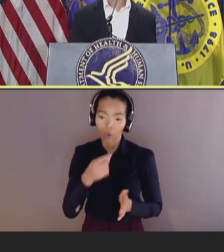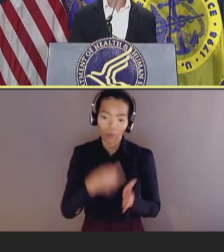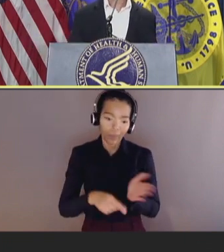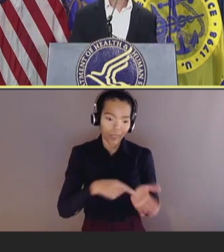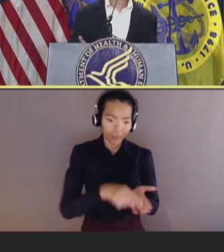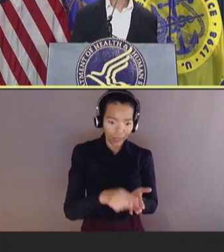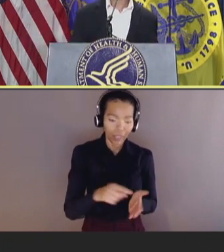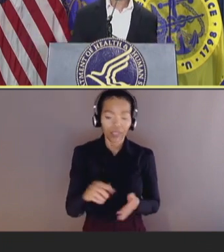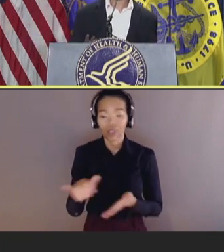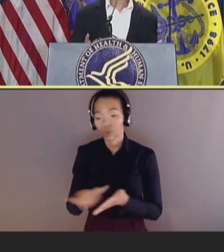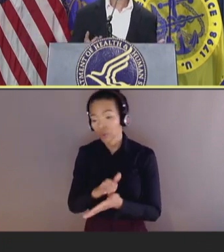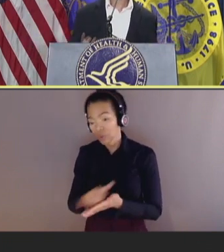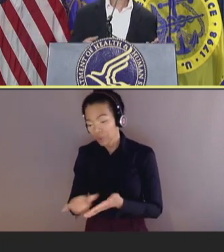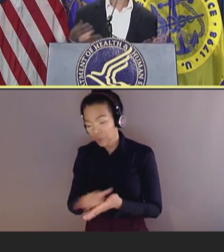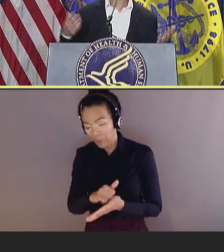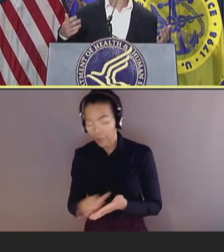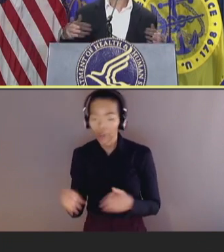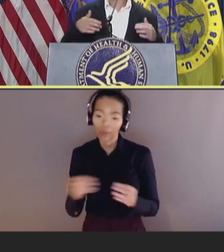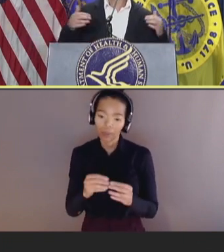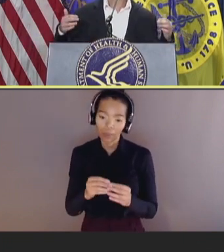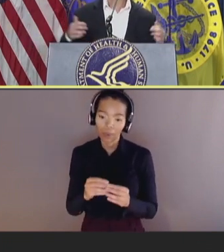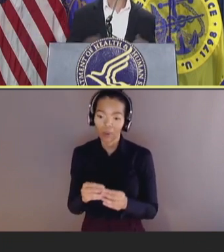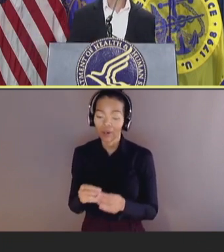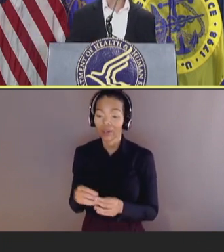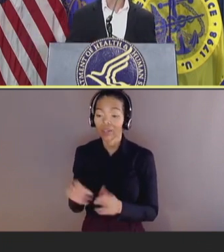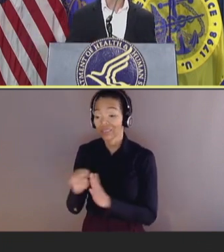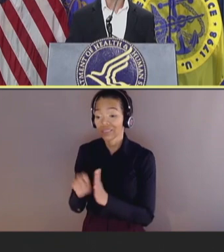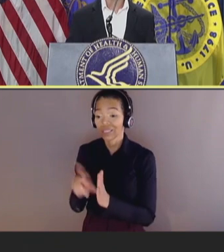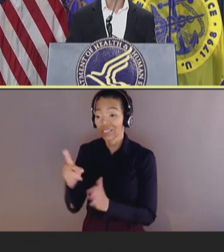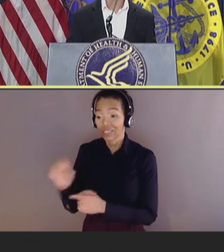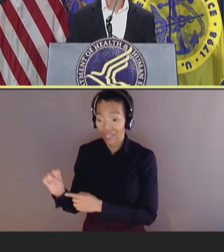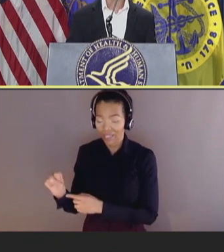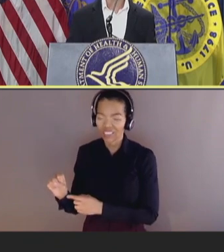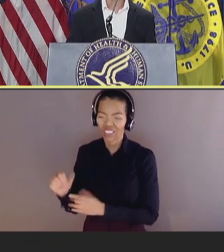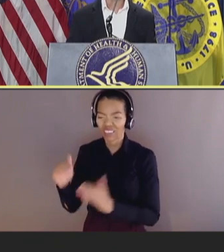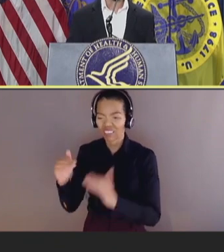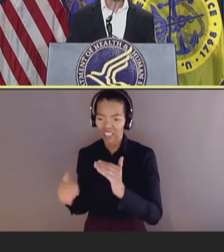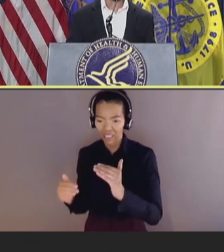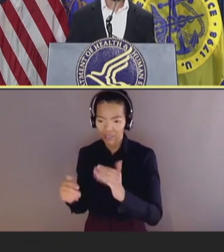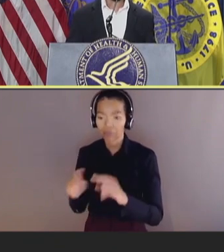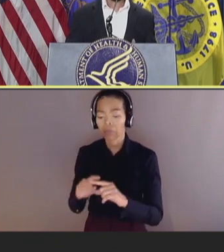if you're in Kansas, it's a little less. But the national payment amount is $32.57.